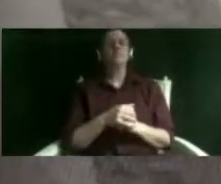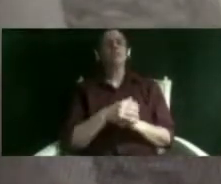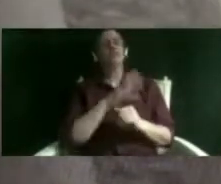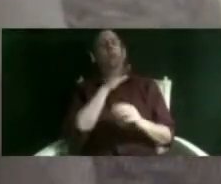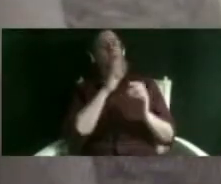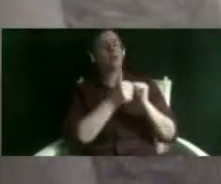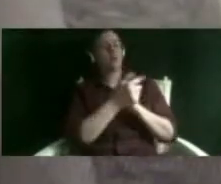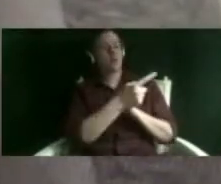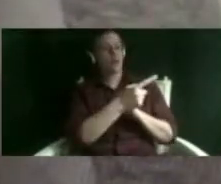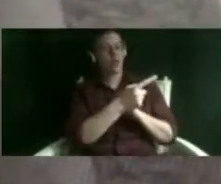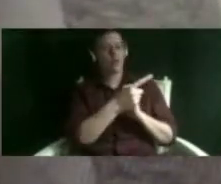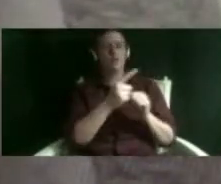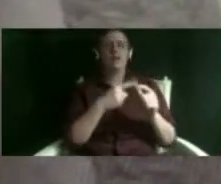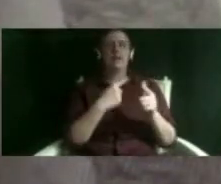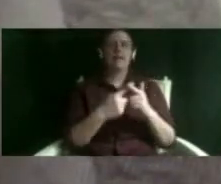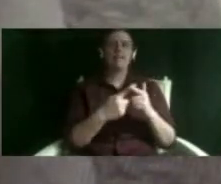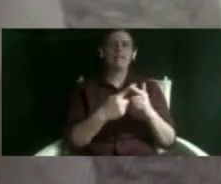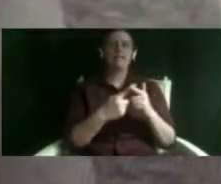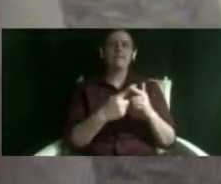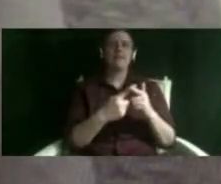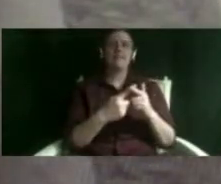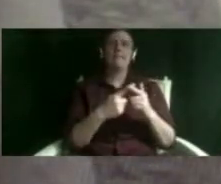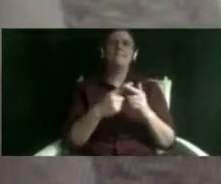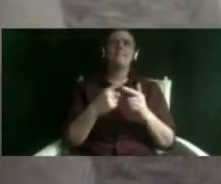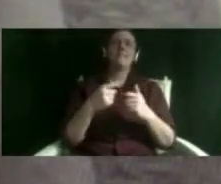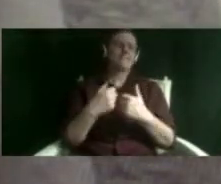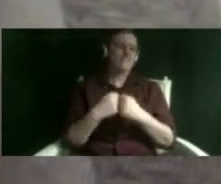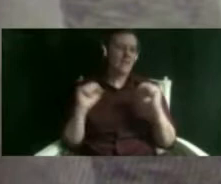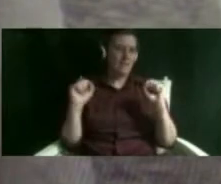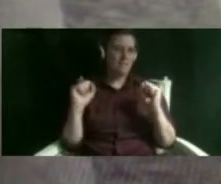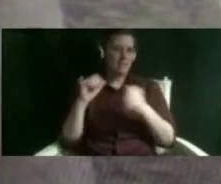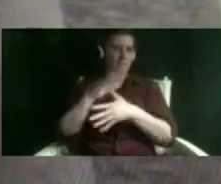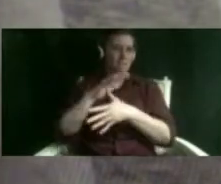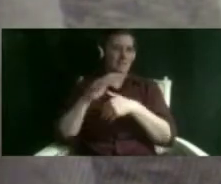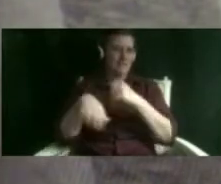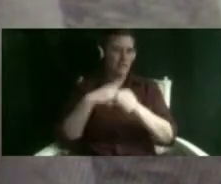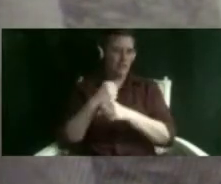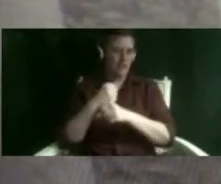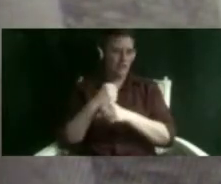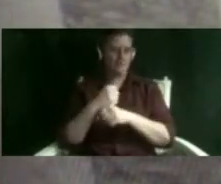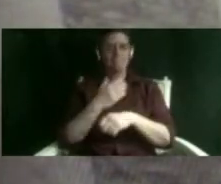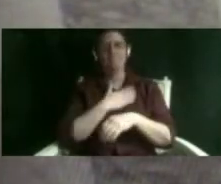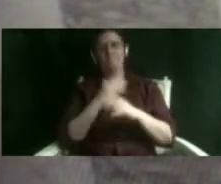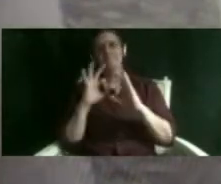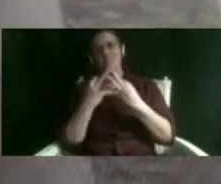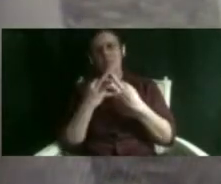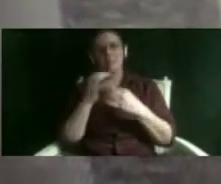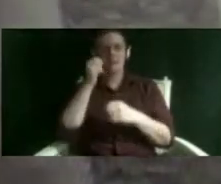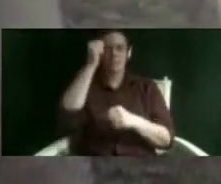school mainly to my friends my circle and then my siblings um and i didn't come out